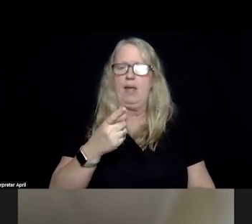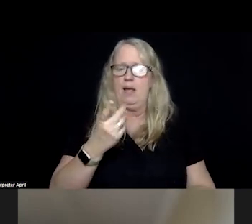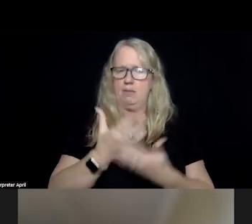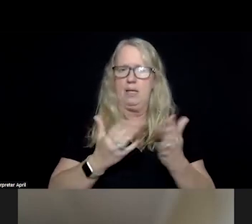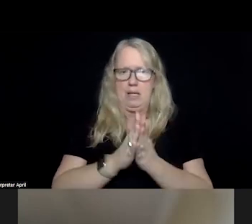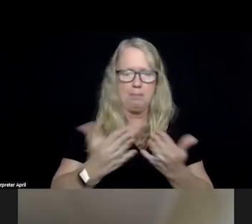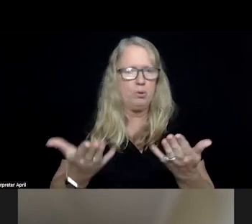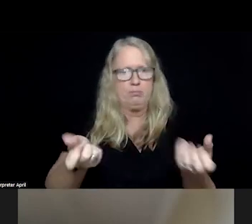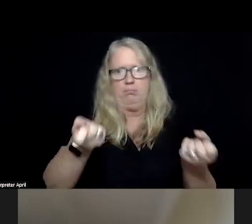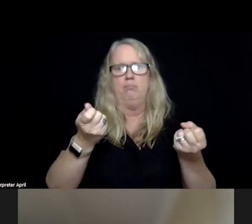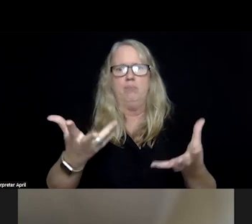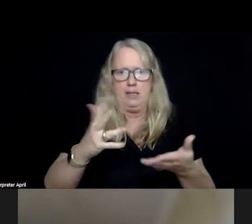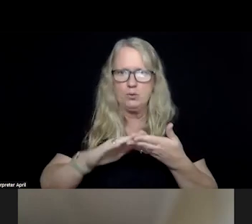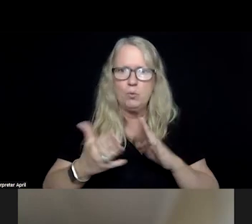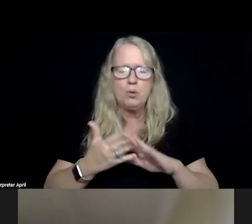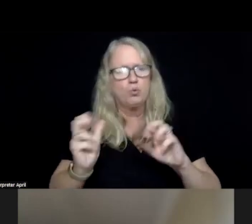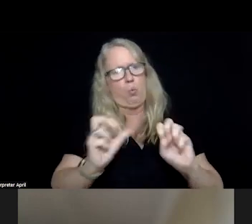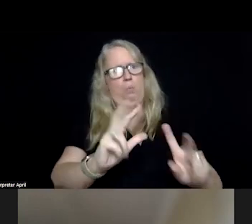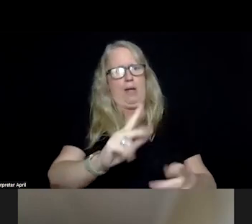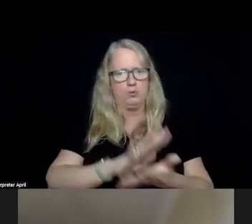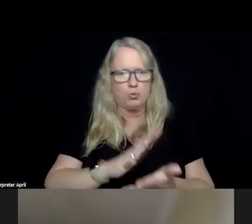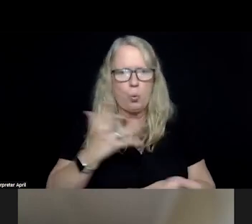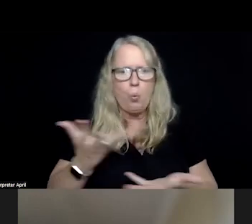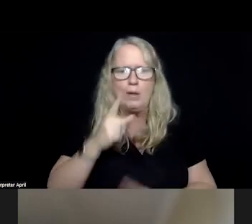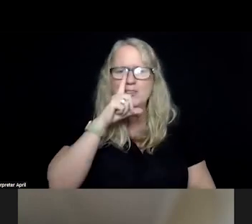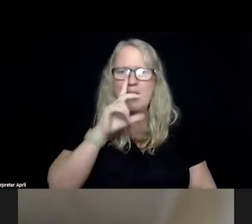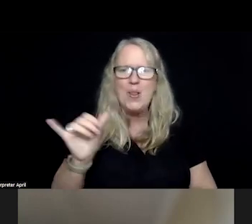COMMUNITIES TO GO BACK TO SCHOOL. WE LEARNED THE SWITCH OFF AND